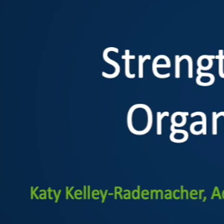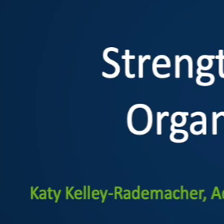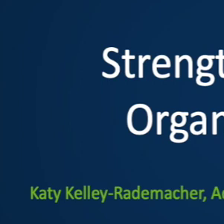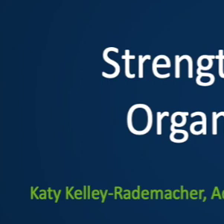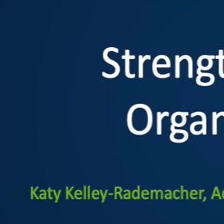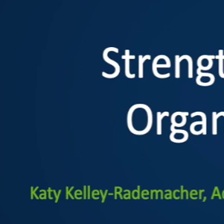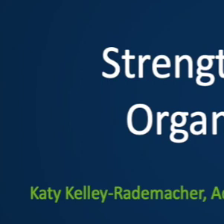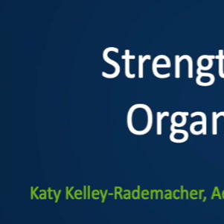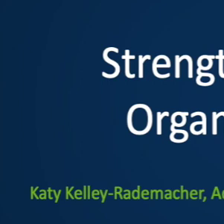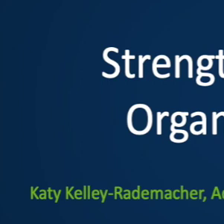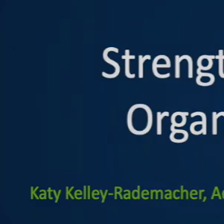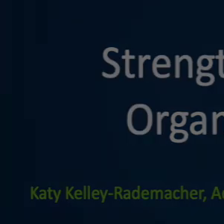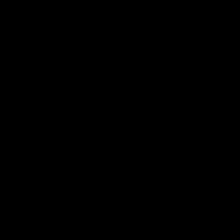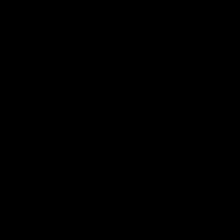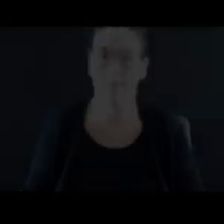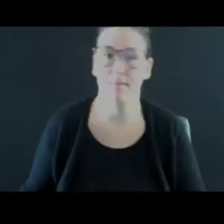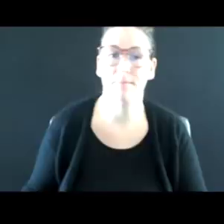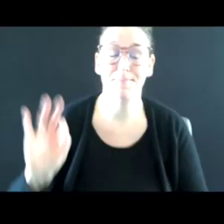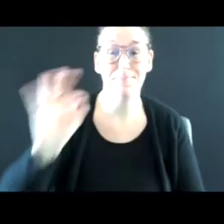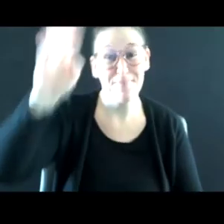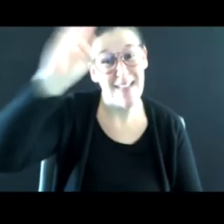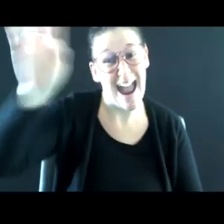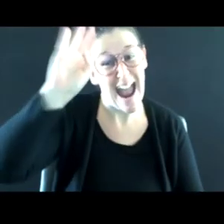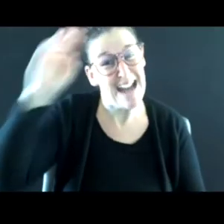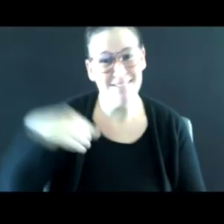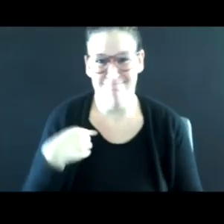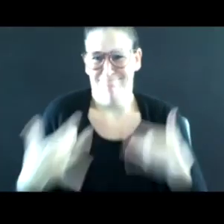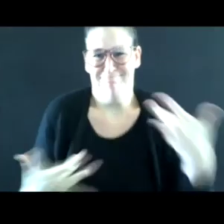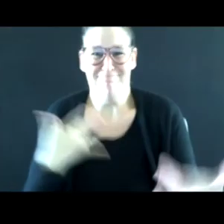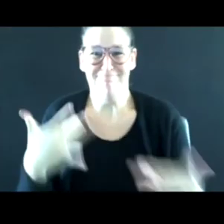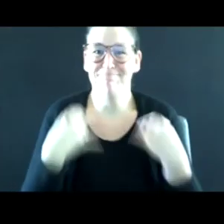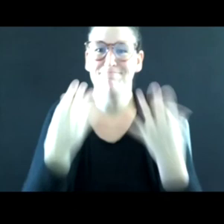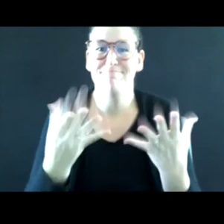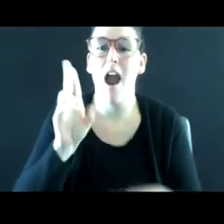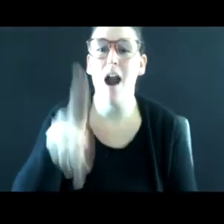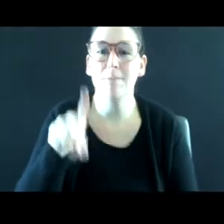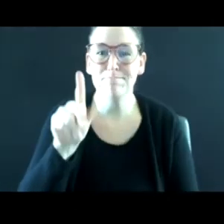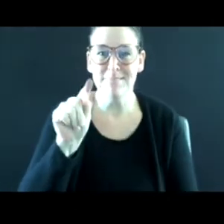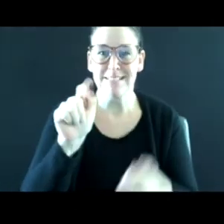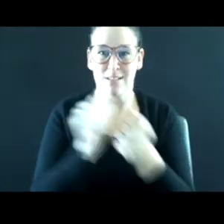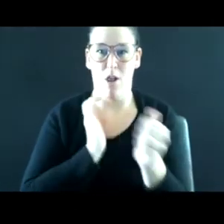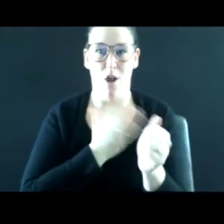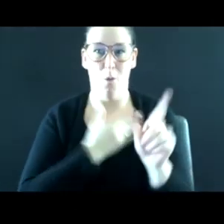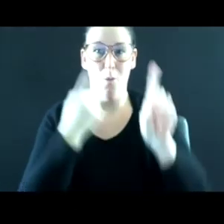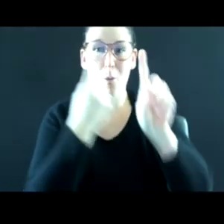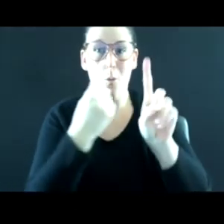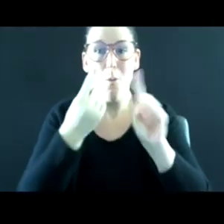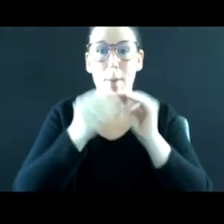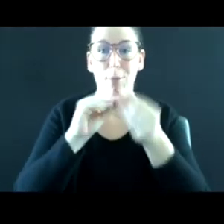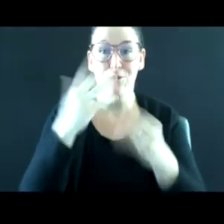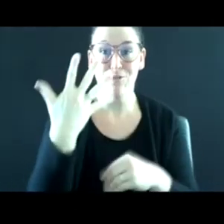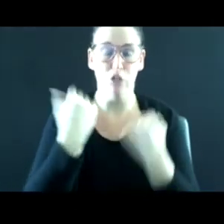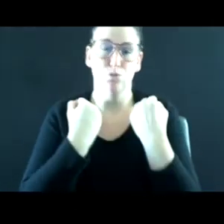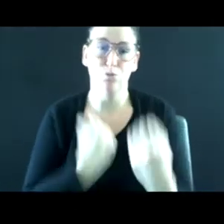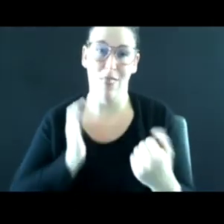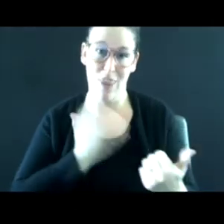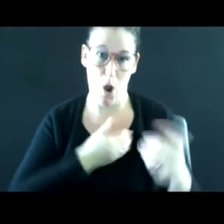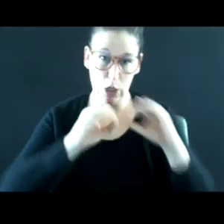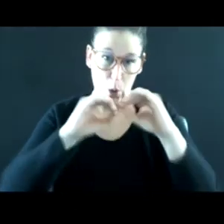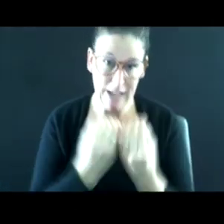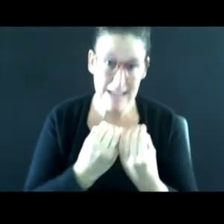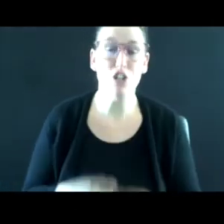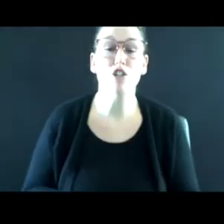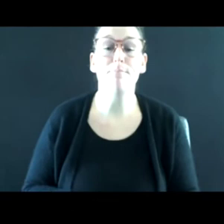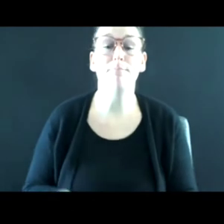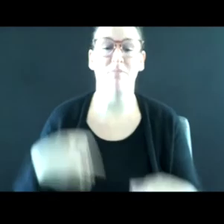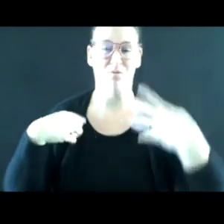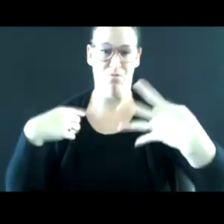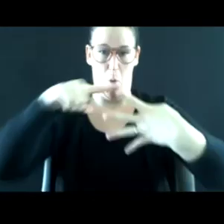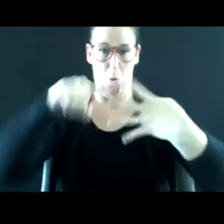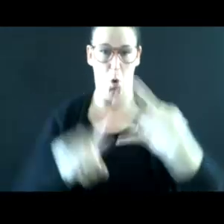Hello! I am excited to give you an update on our Goal #5: Strengthen our organization